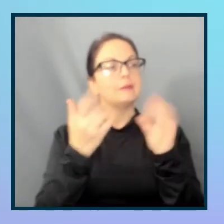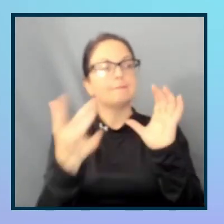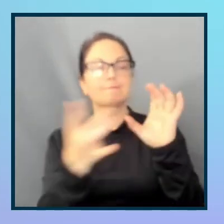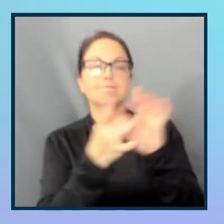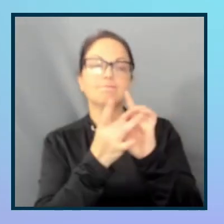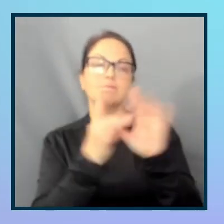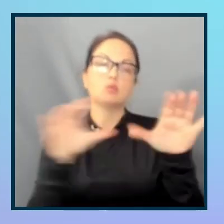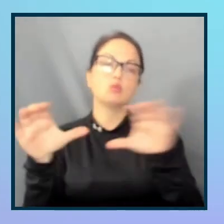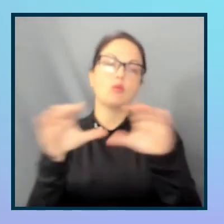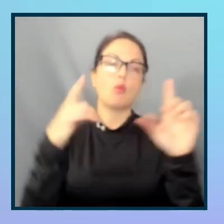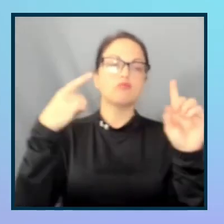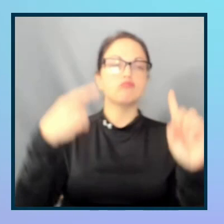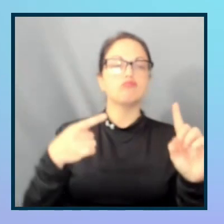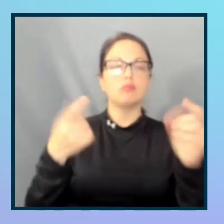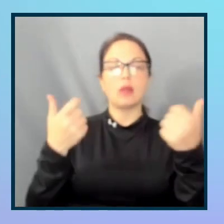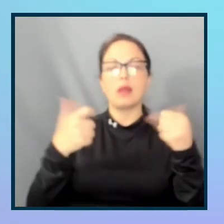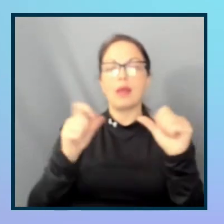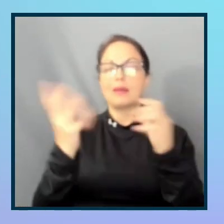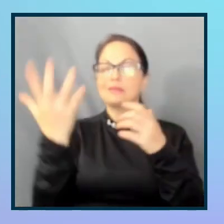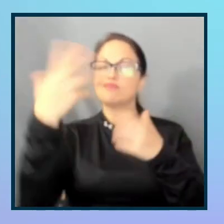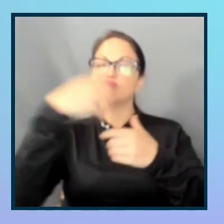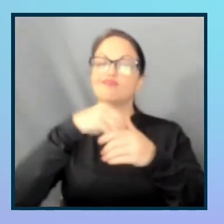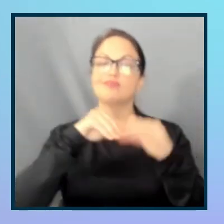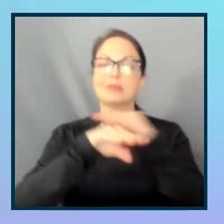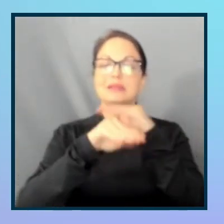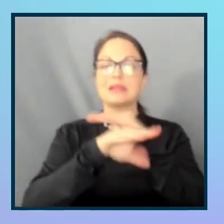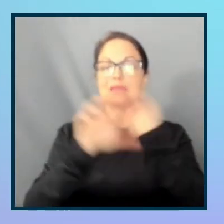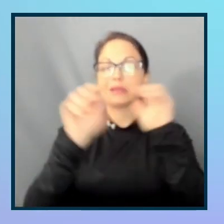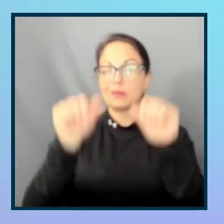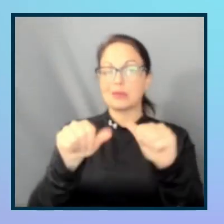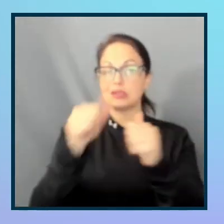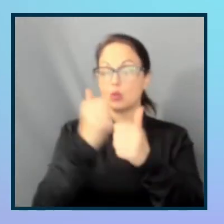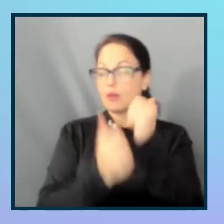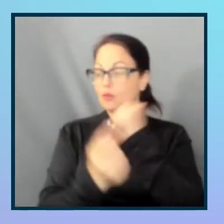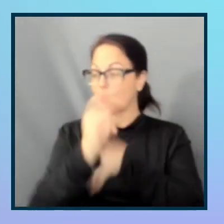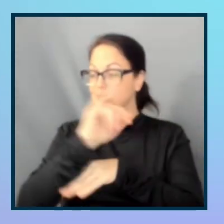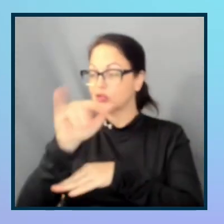and just incorporating accessibility into everyone's job.